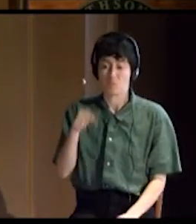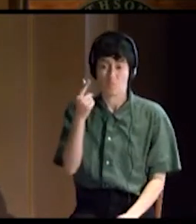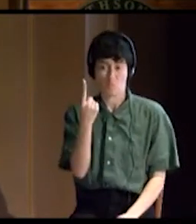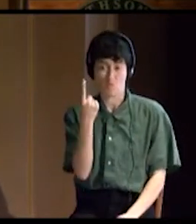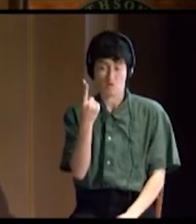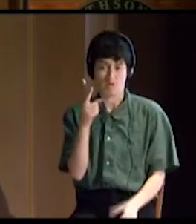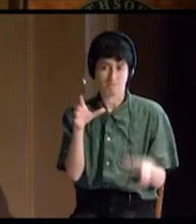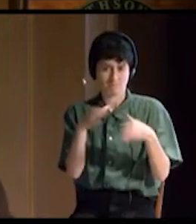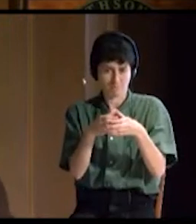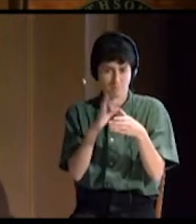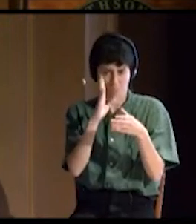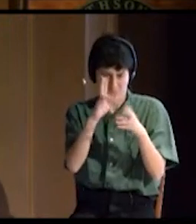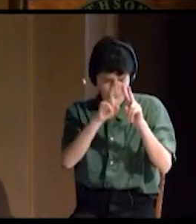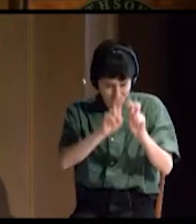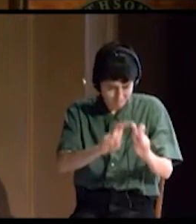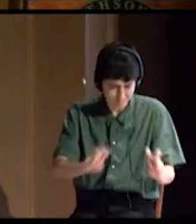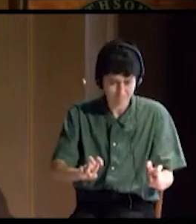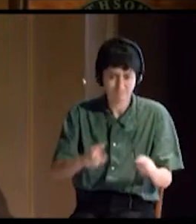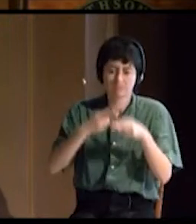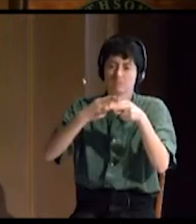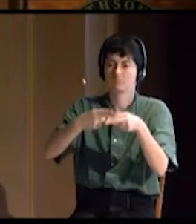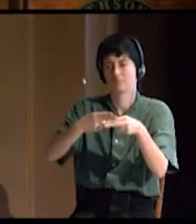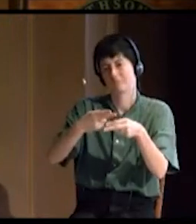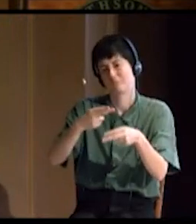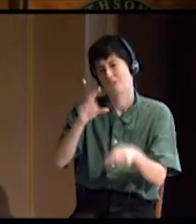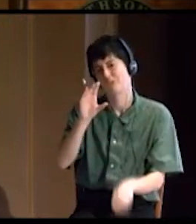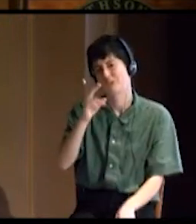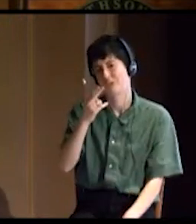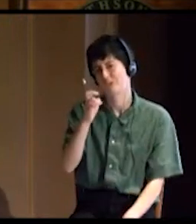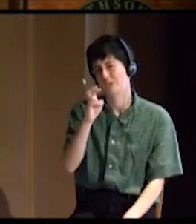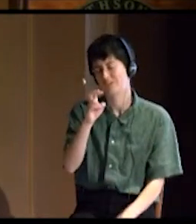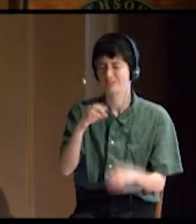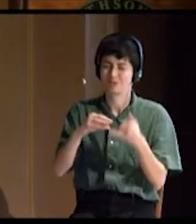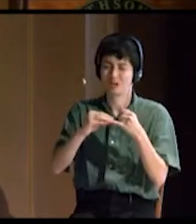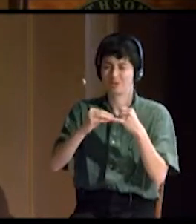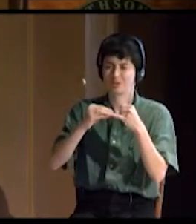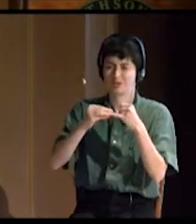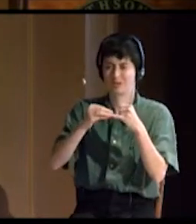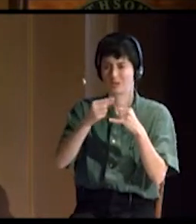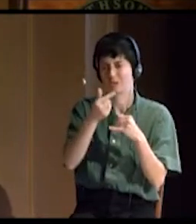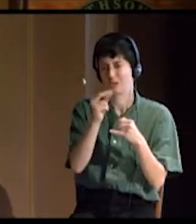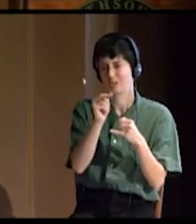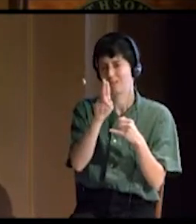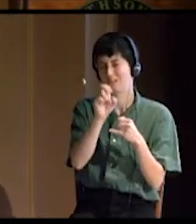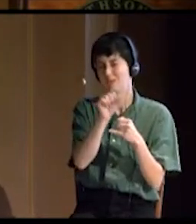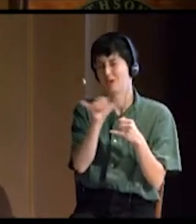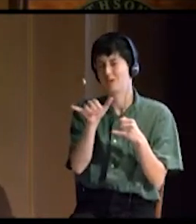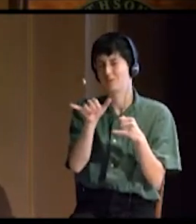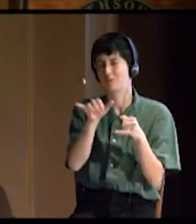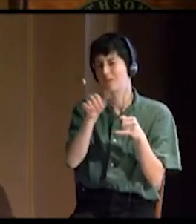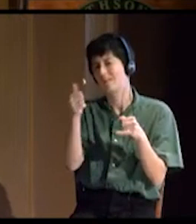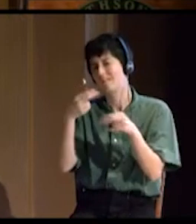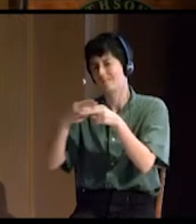as the plum genus. It contains very approximately 250 to 400 species with nearly a global distribution.